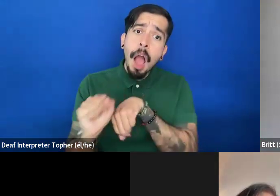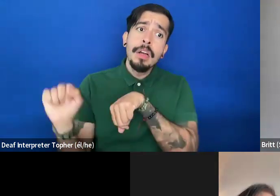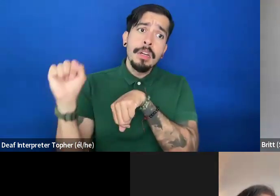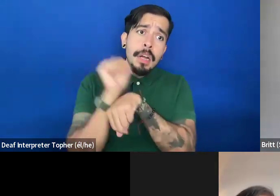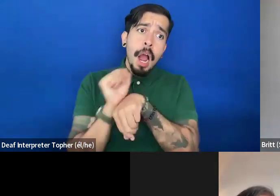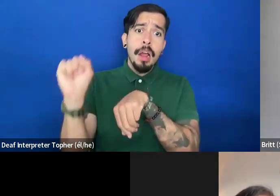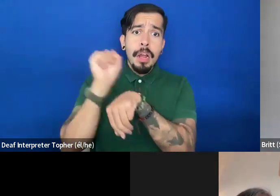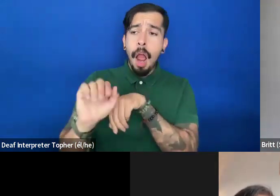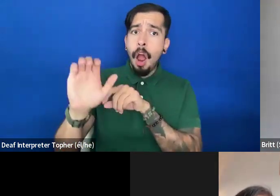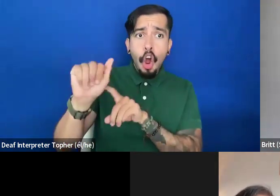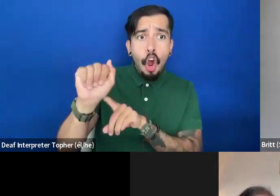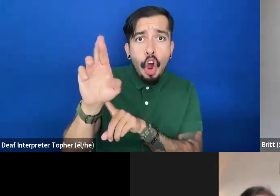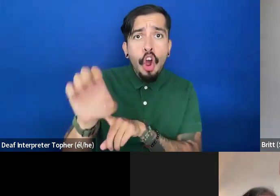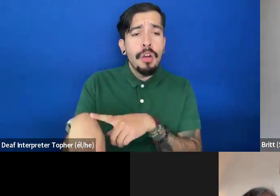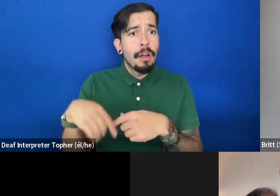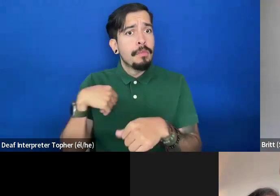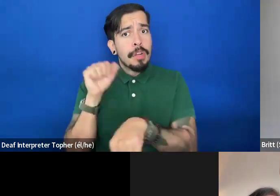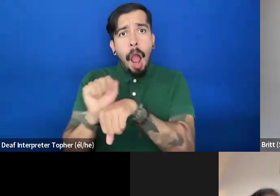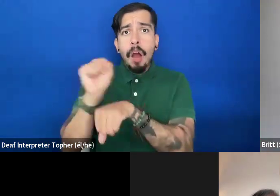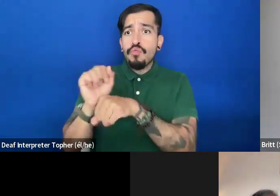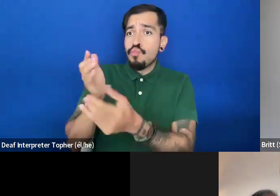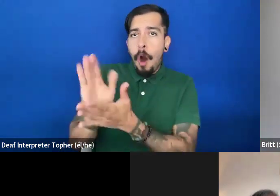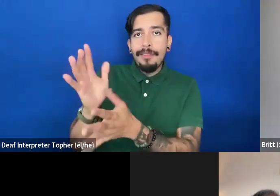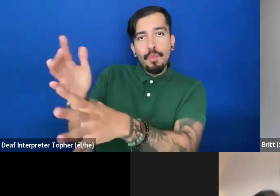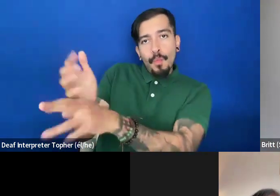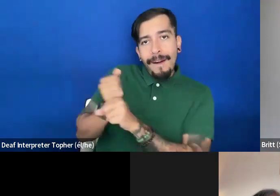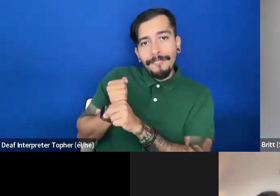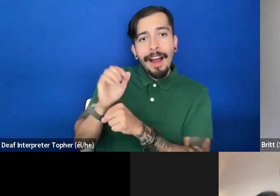and our right to also be recognized as givers